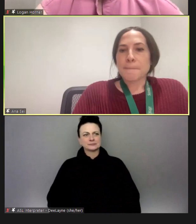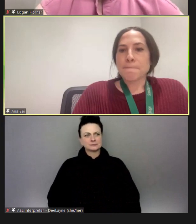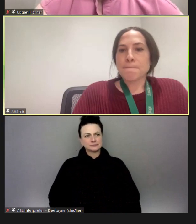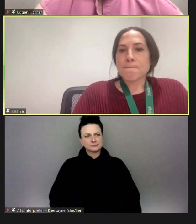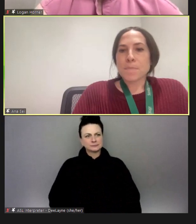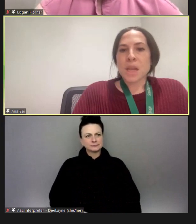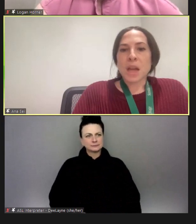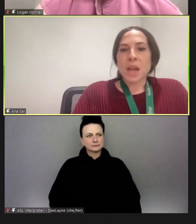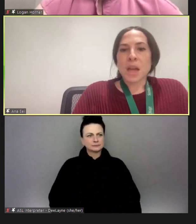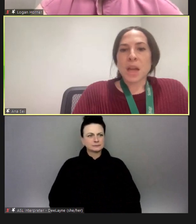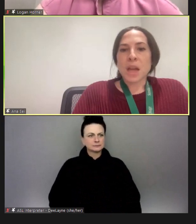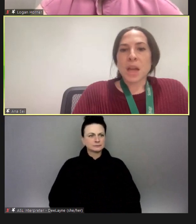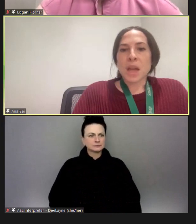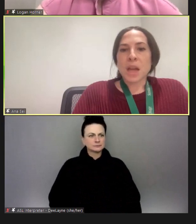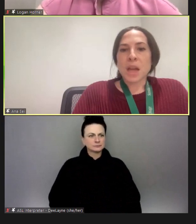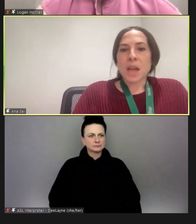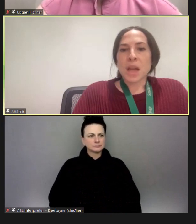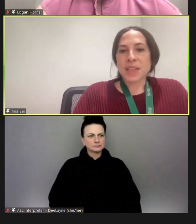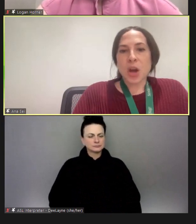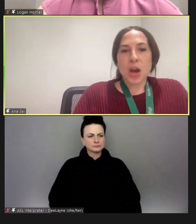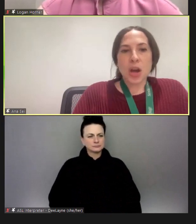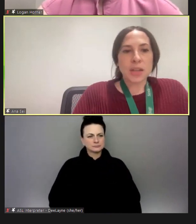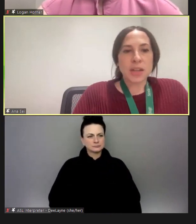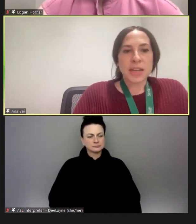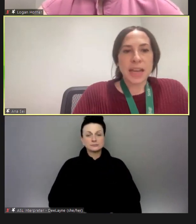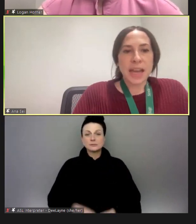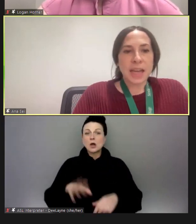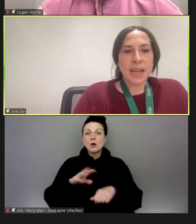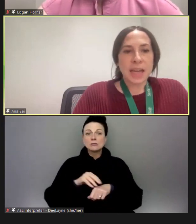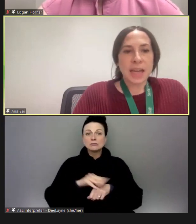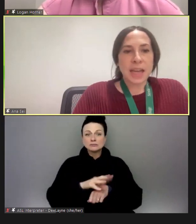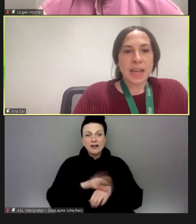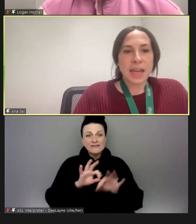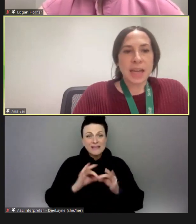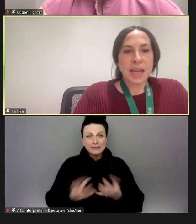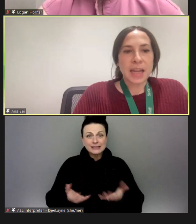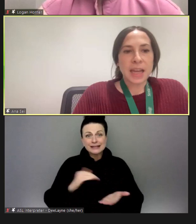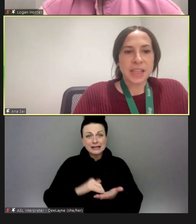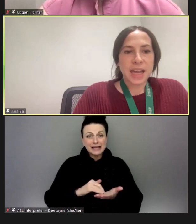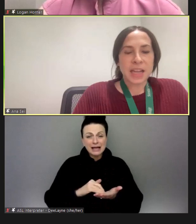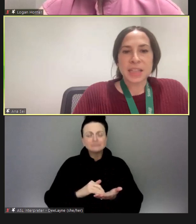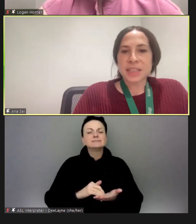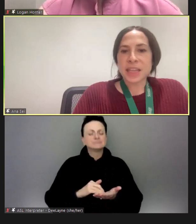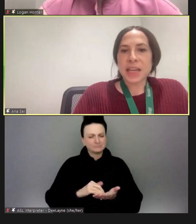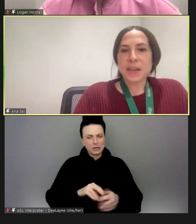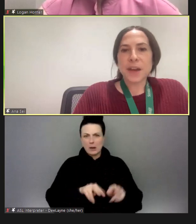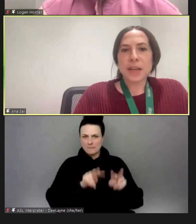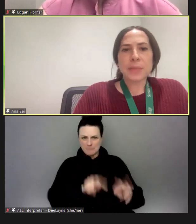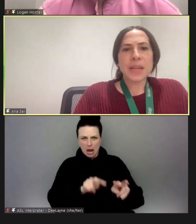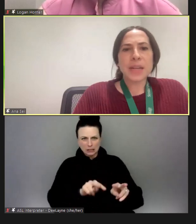um we coach families on again um